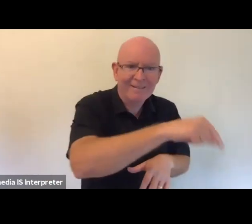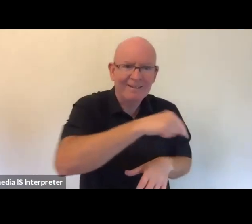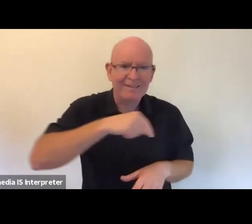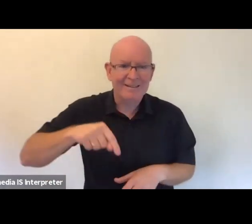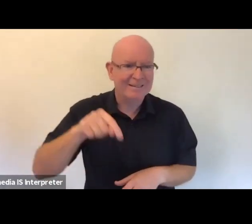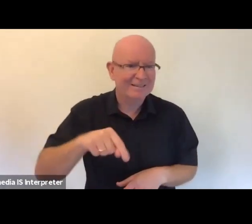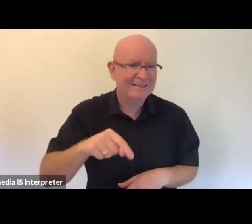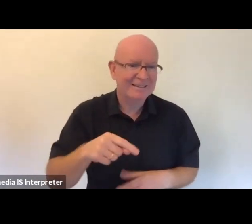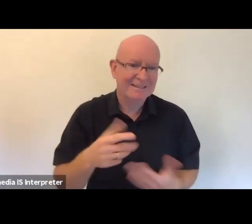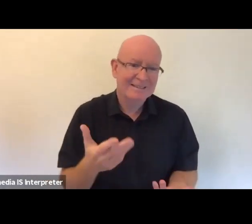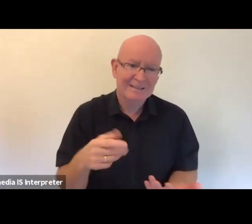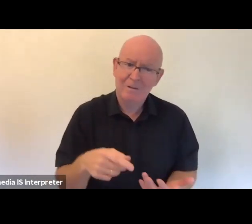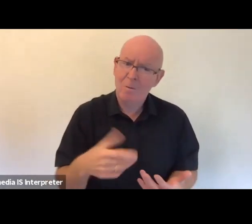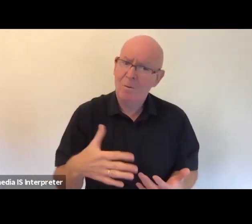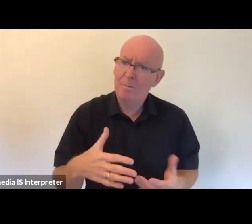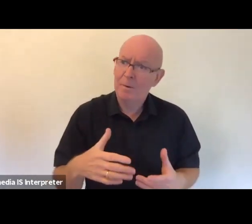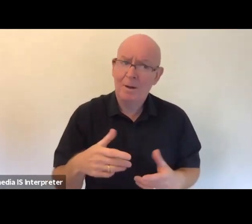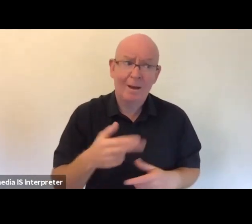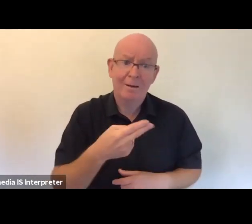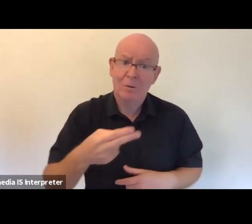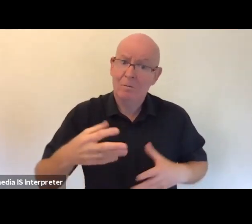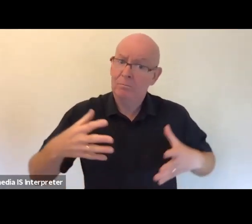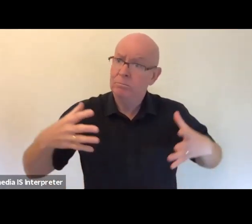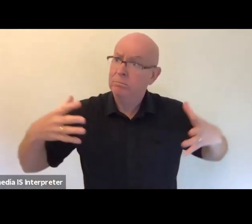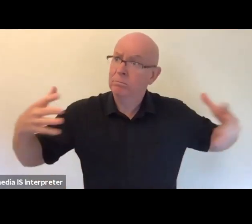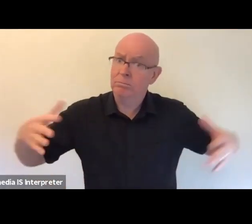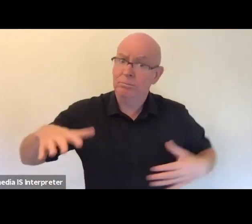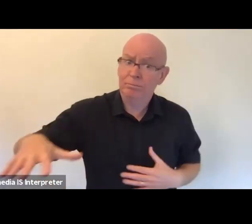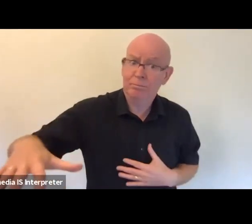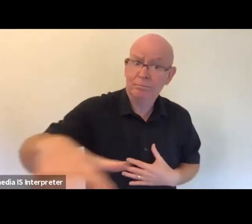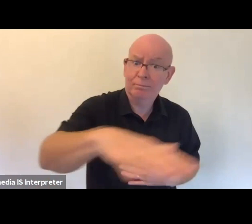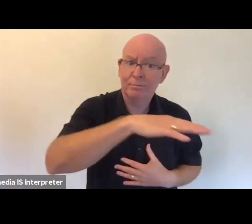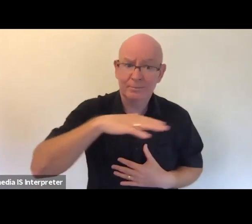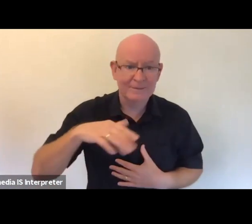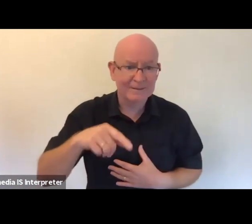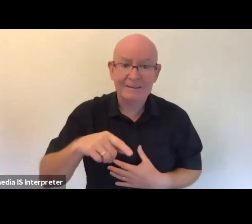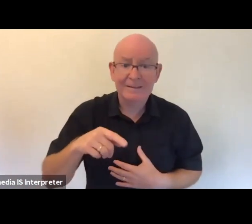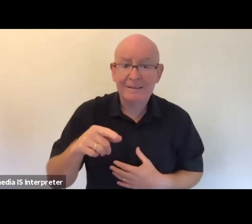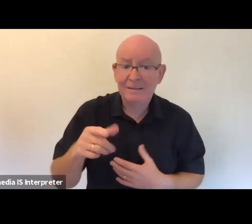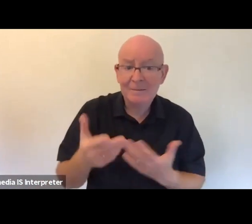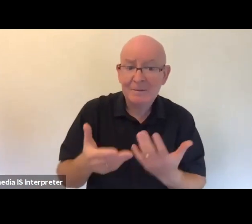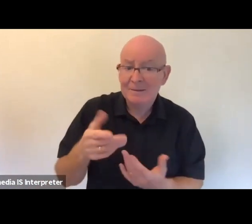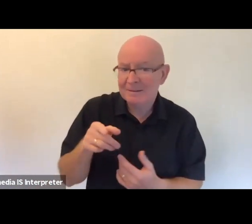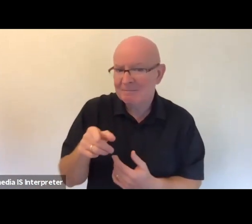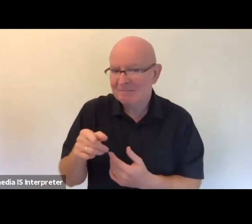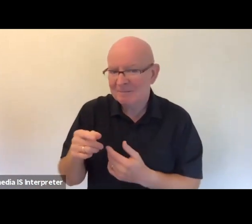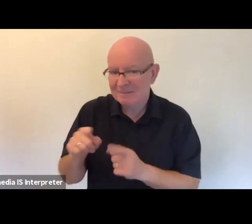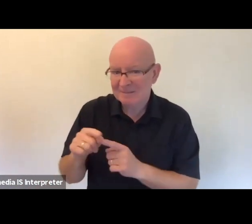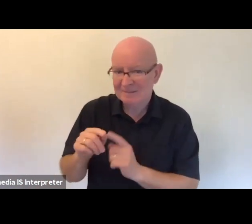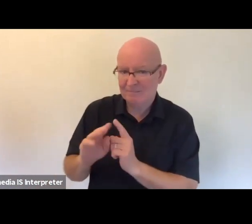and in more remote locations still remains a challenge. I think, hence, my recommendation there.